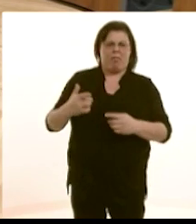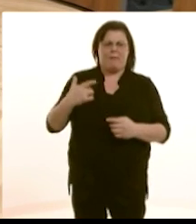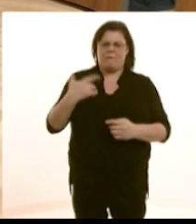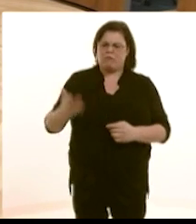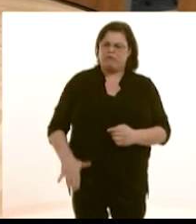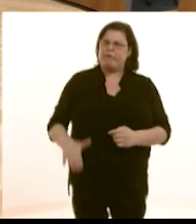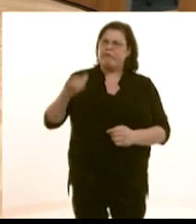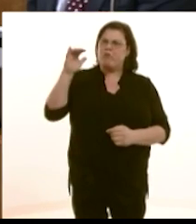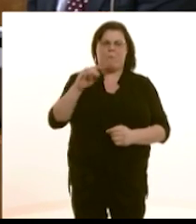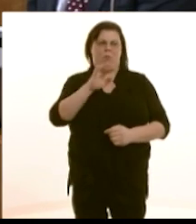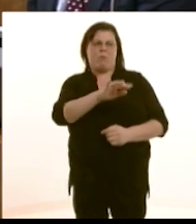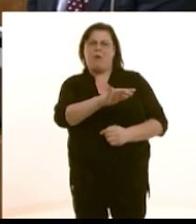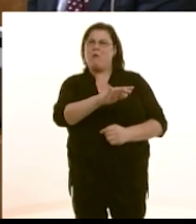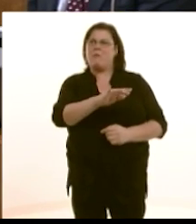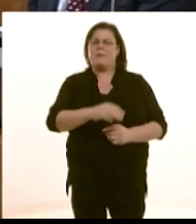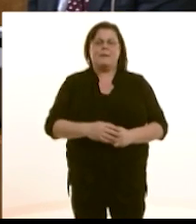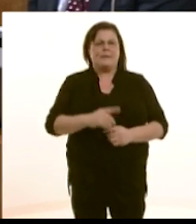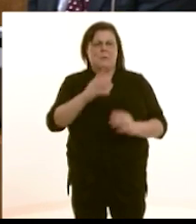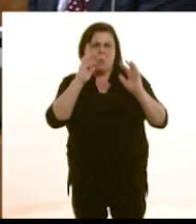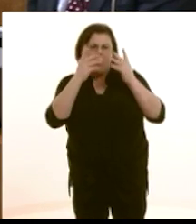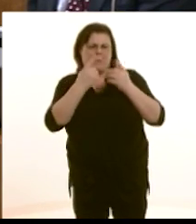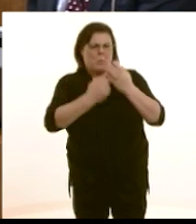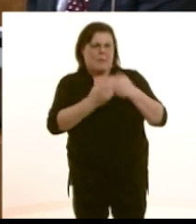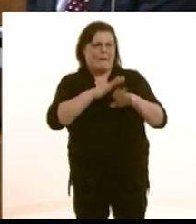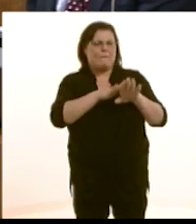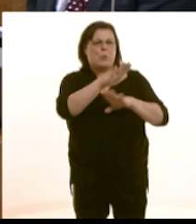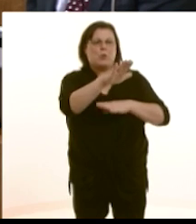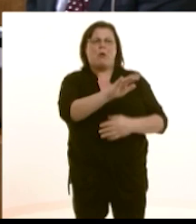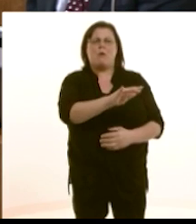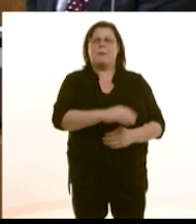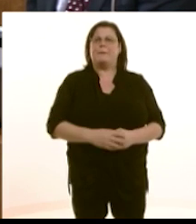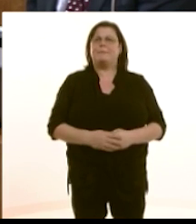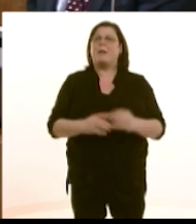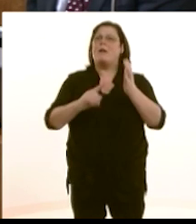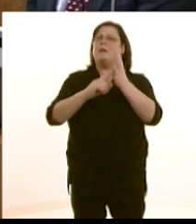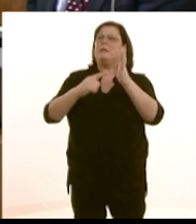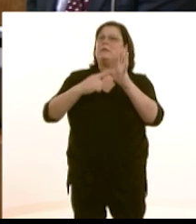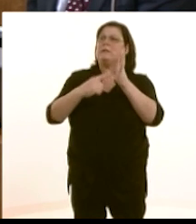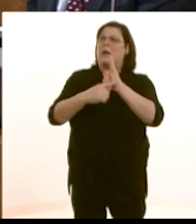great roots in the area, in terms of what the future holds? What Tata have said to us